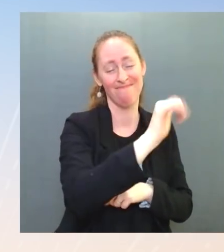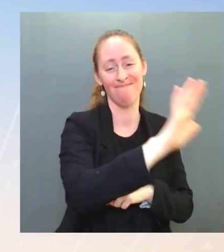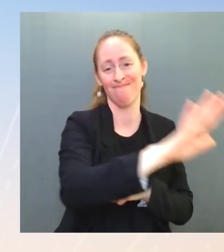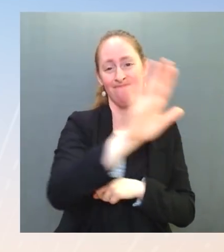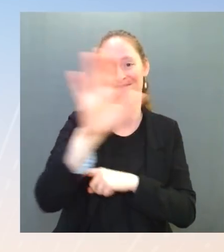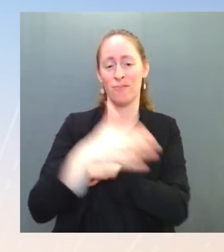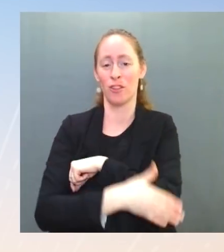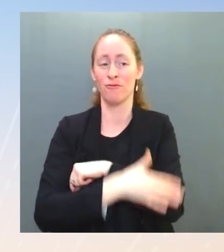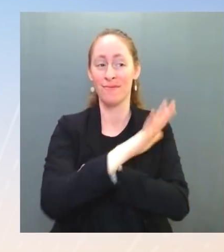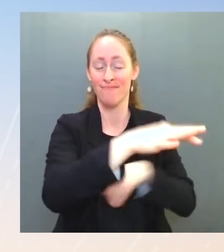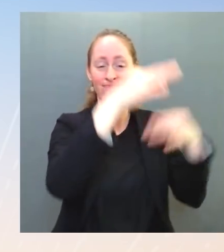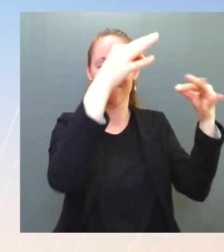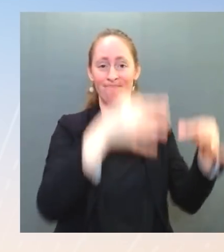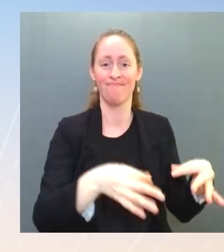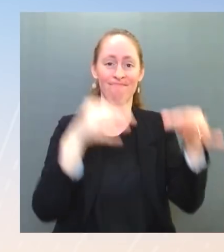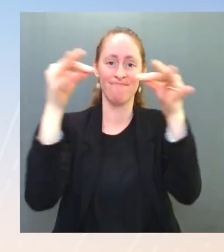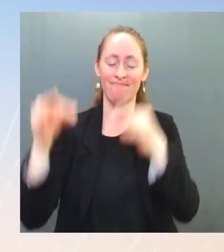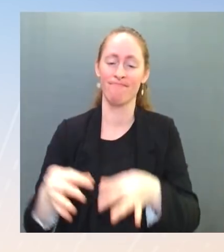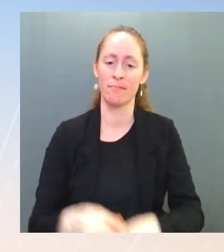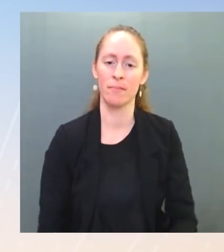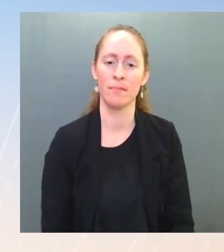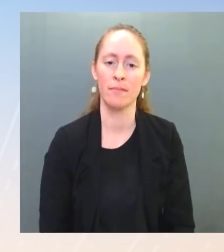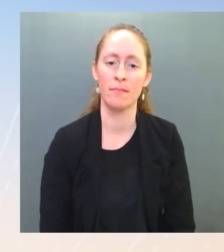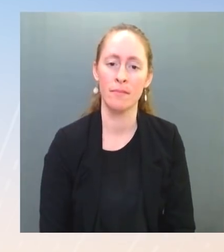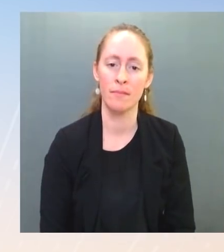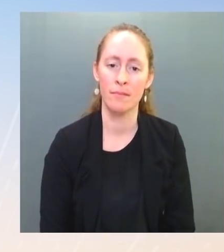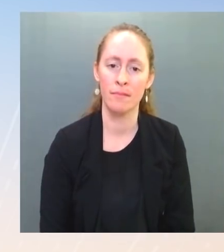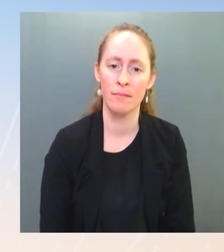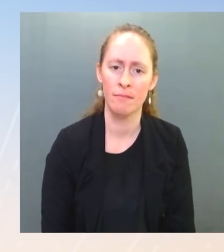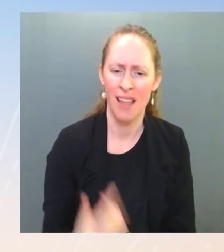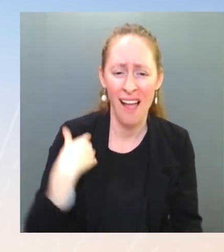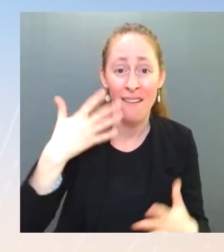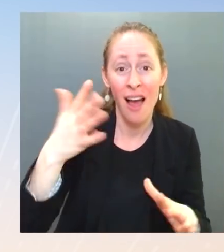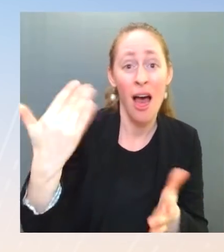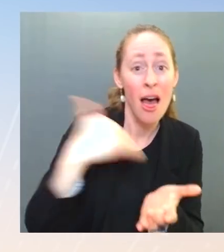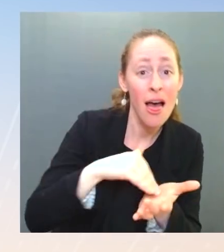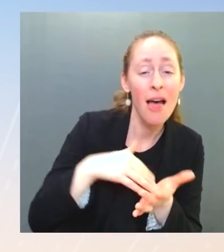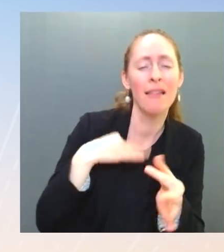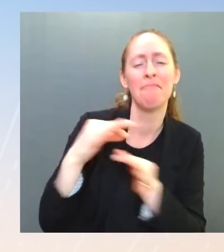The Press: Can I ask you one other question on inflation? You were referring just a minute ago to the consequences